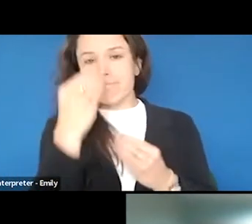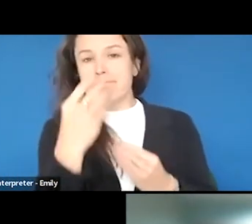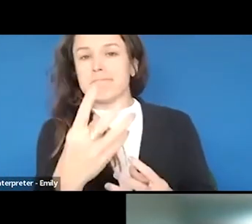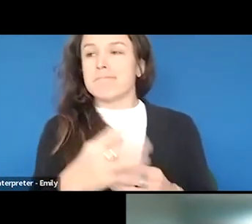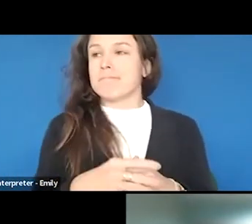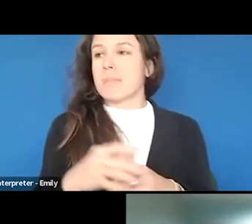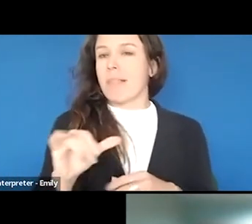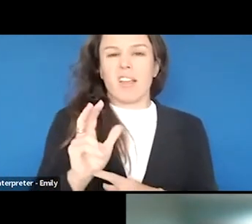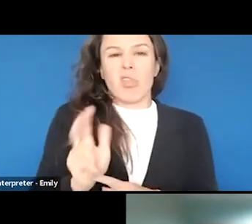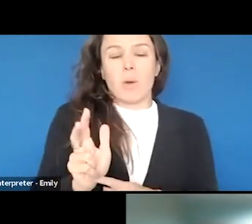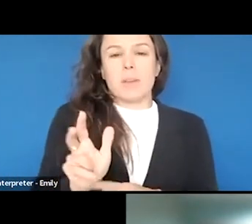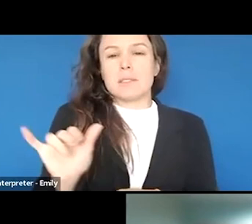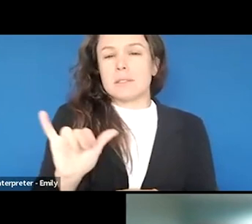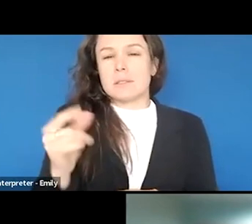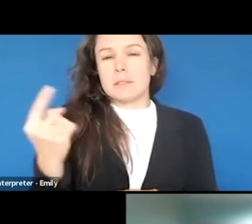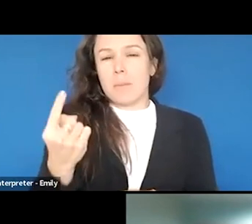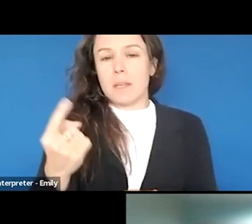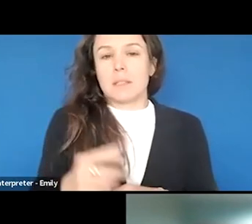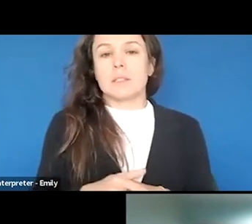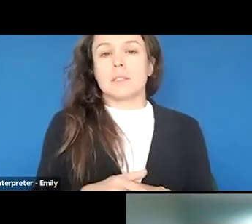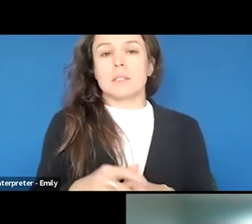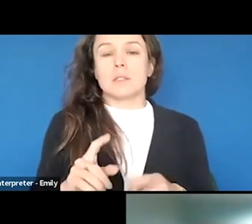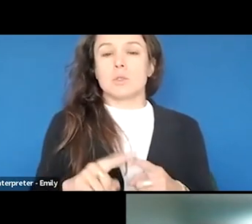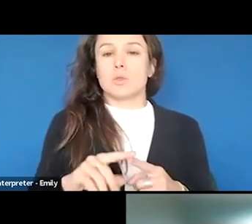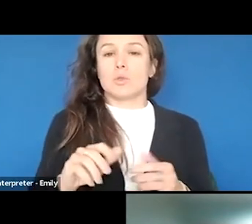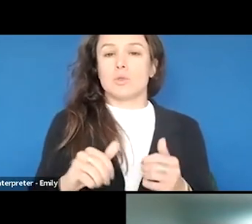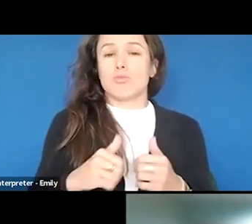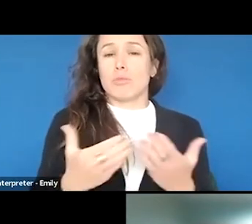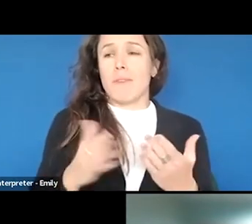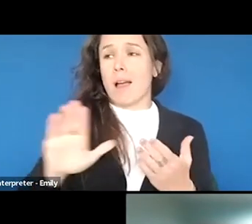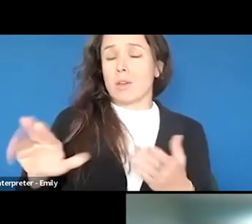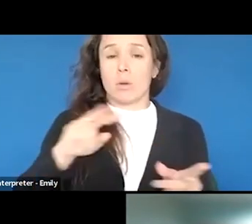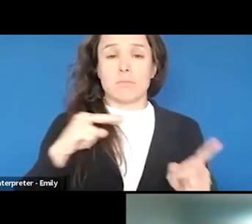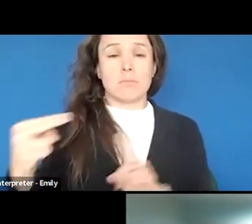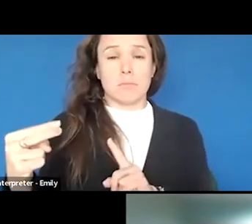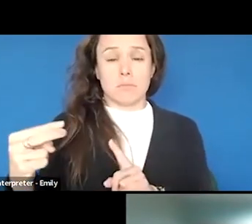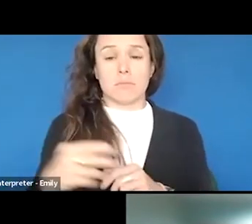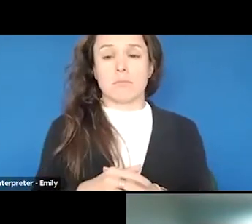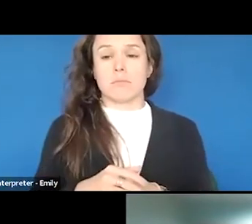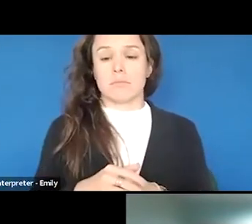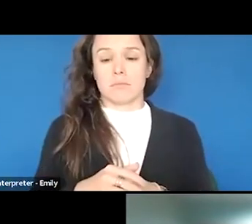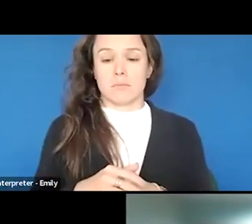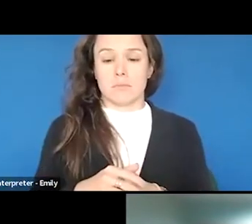three minutes or so from a perspective from your point of view about where you